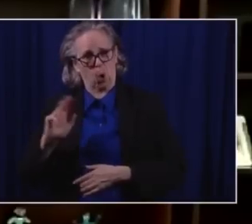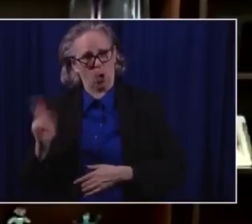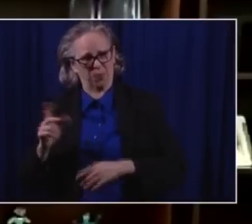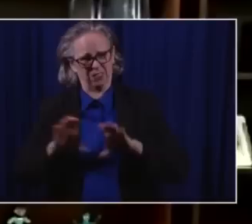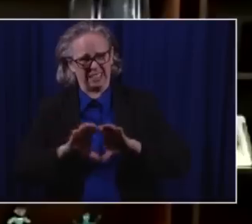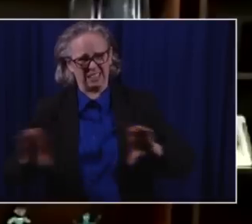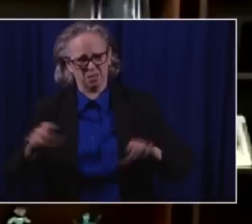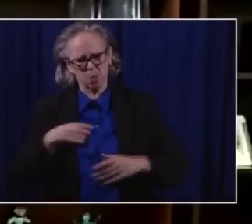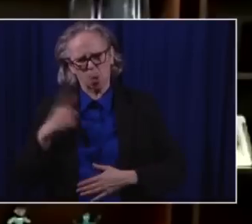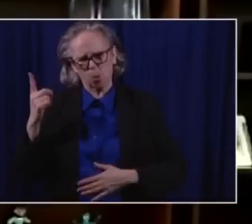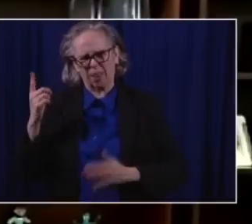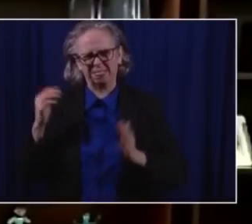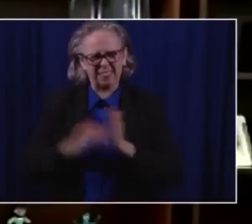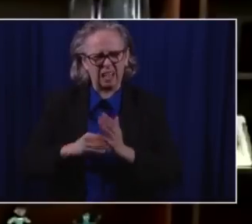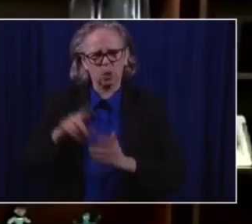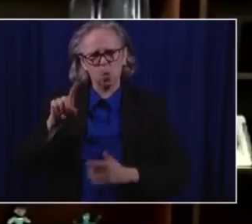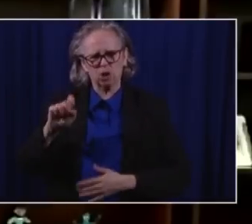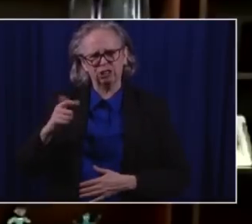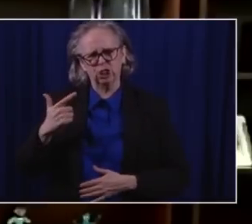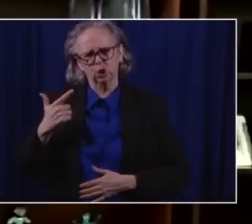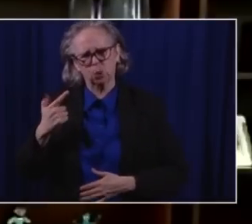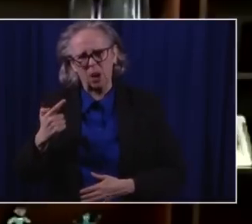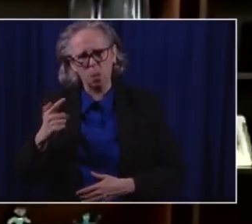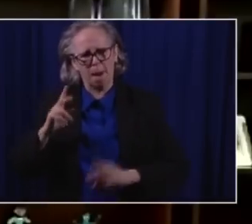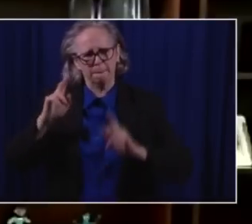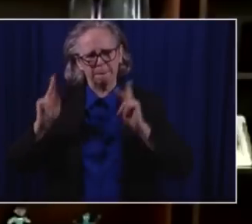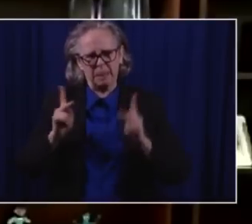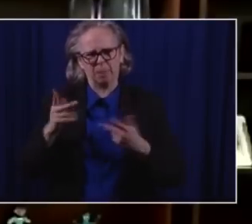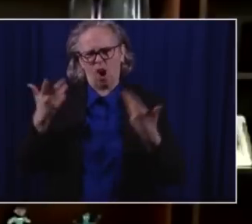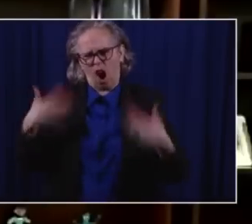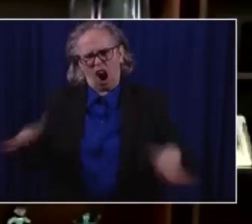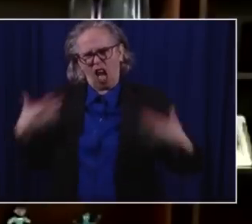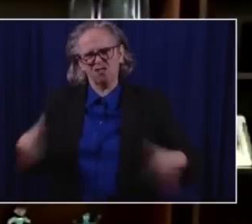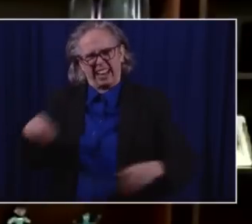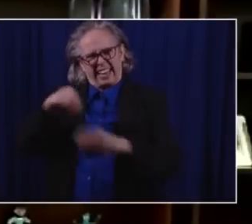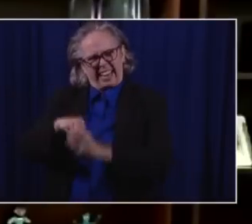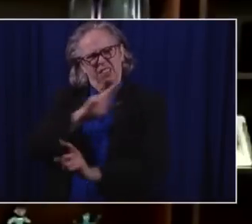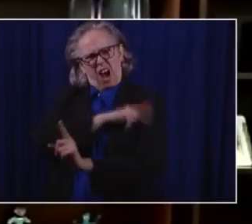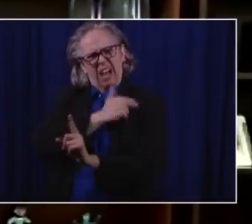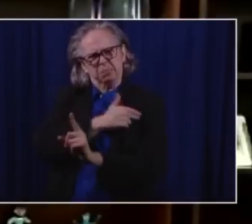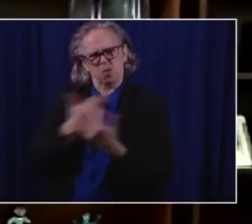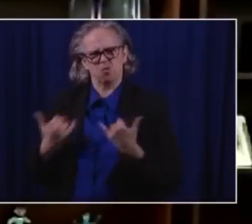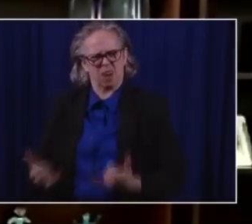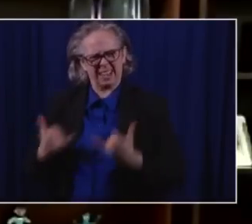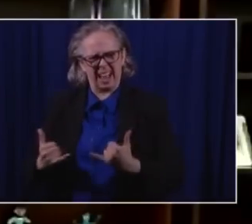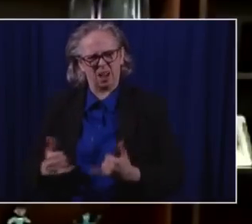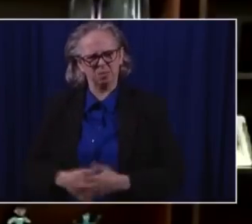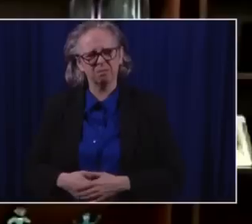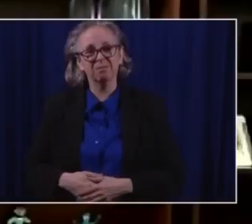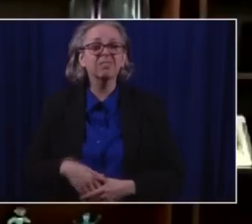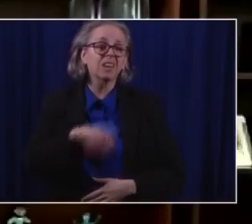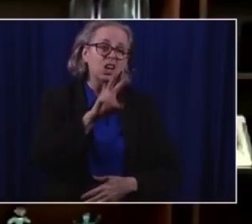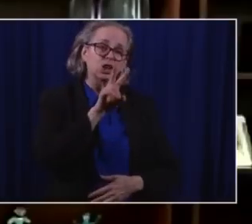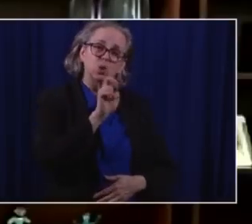because the point is is that this virus is everywhere and what we're seeing is selling 3